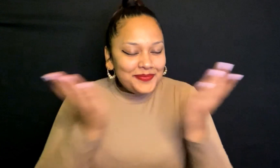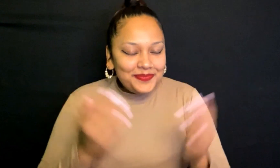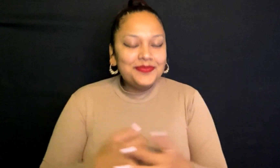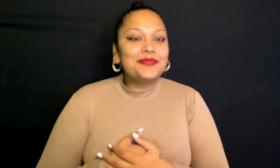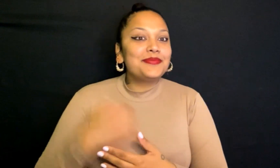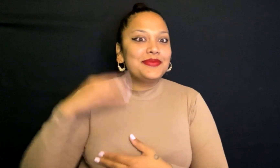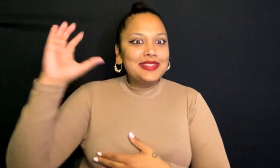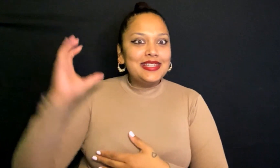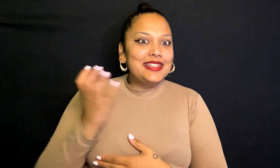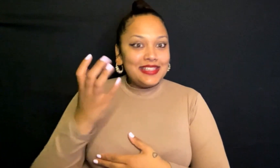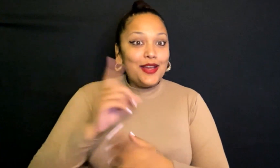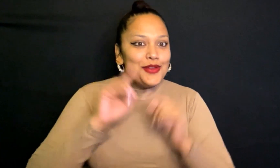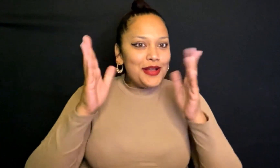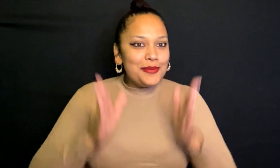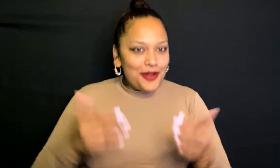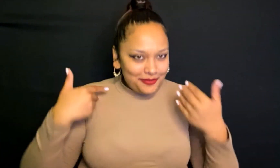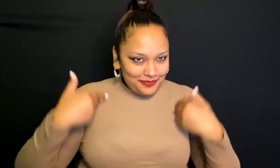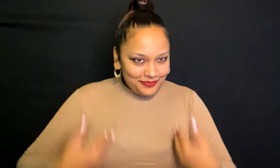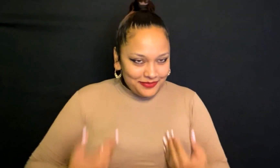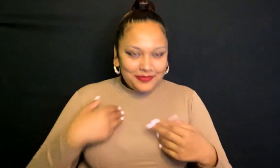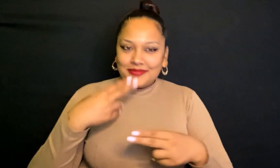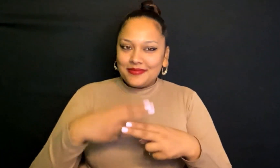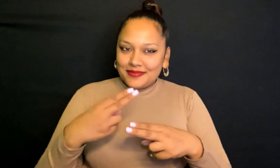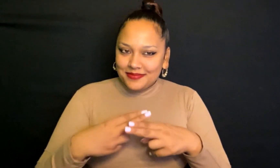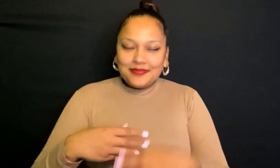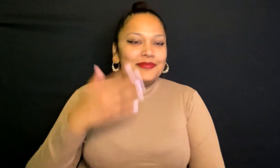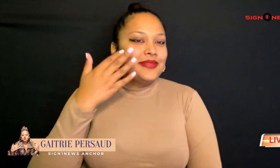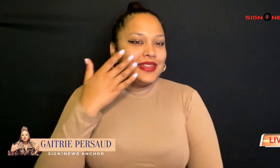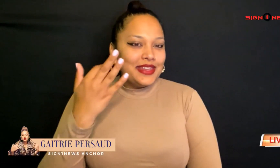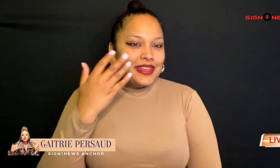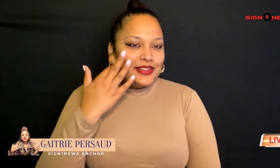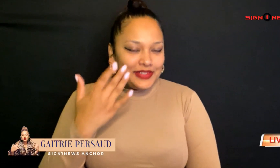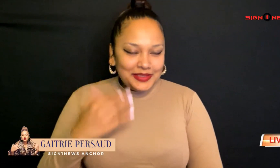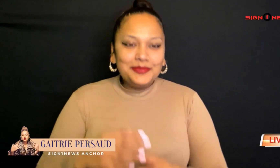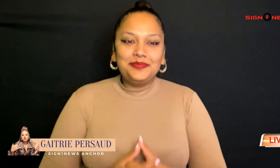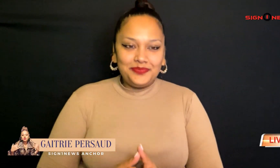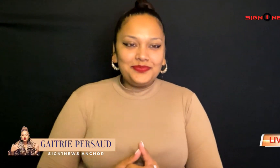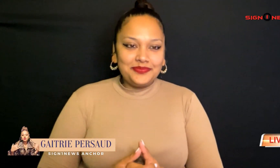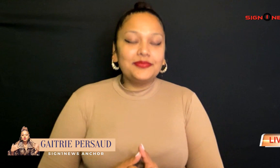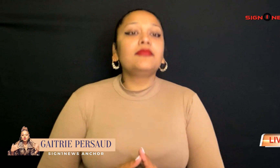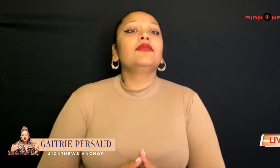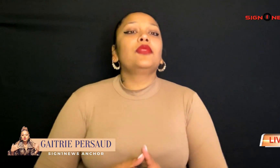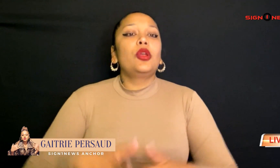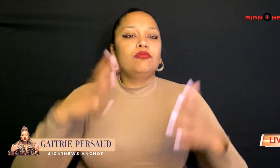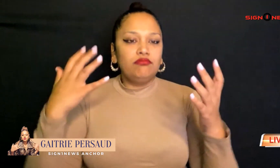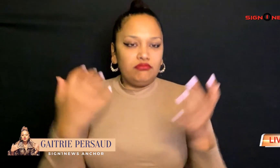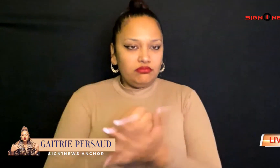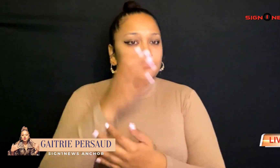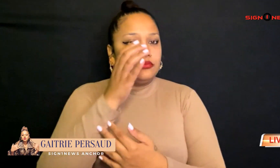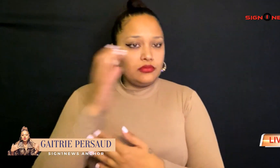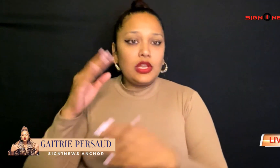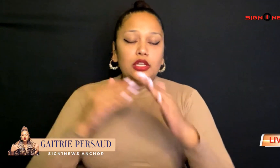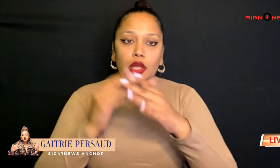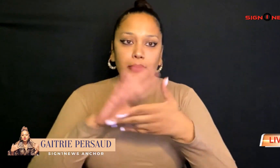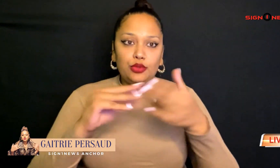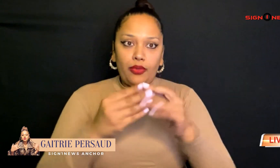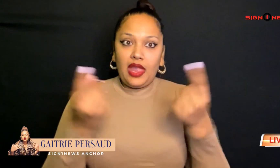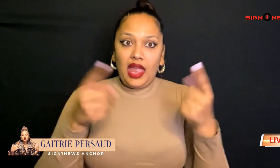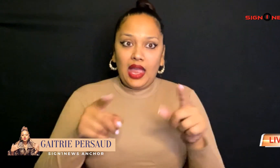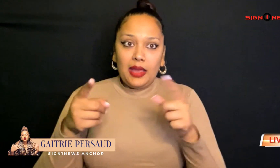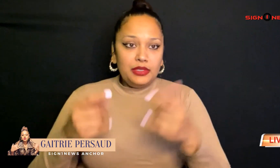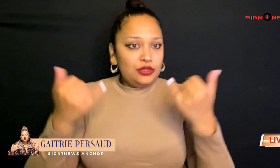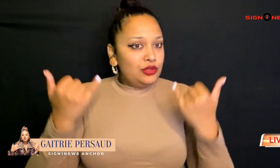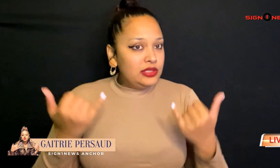Hello everyone I'm Sign1News anchor Gaitrie Persaud here's a quick look at the top trending